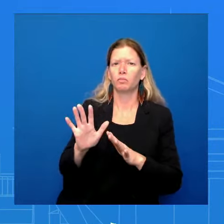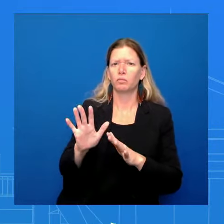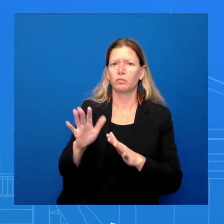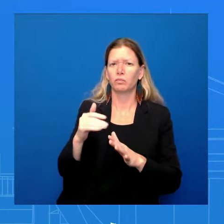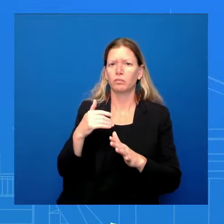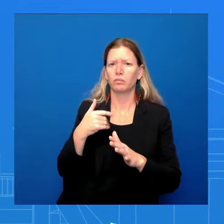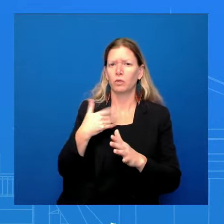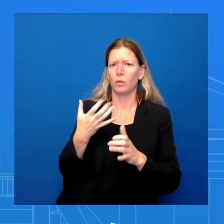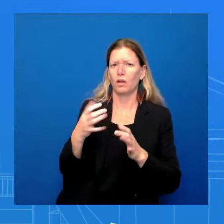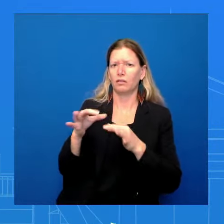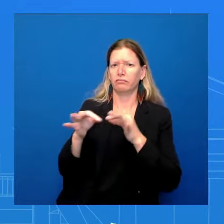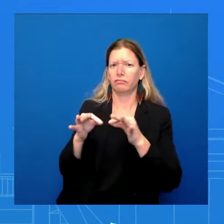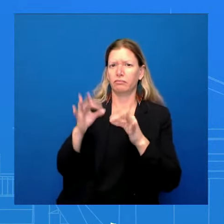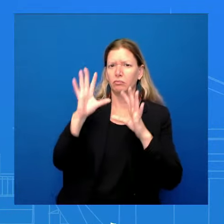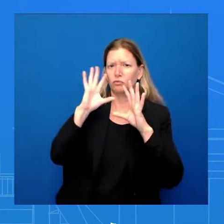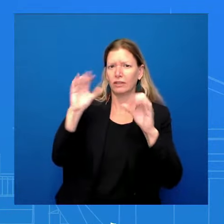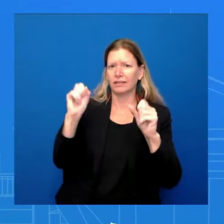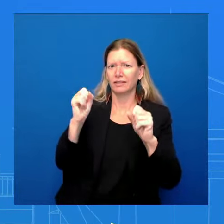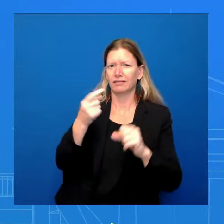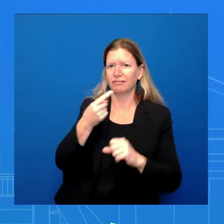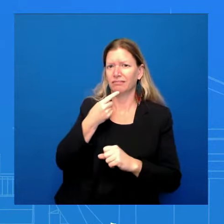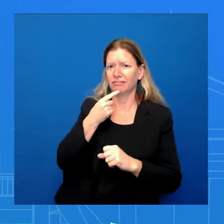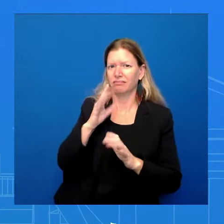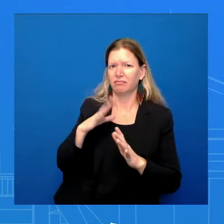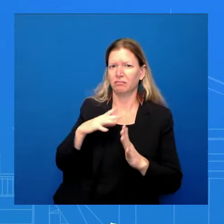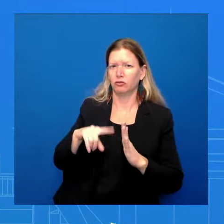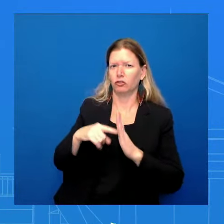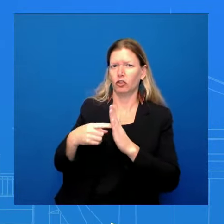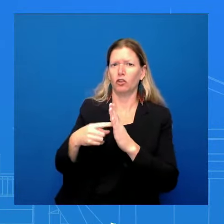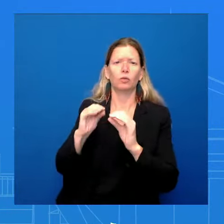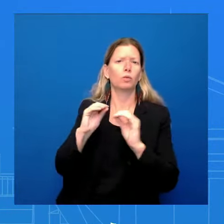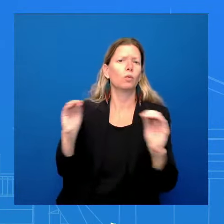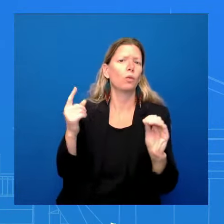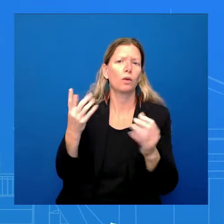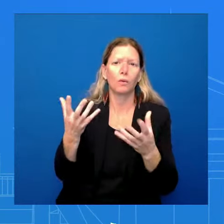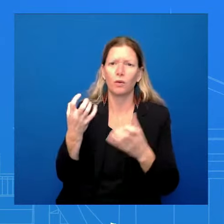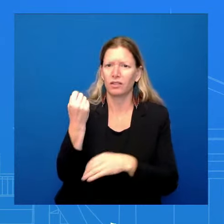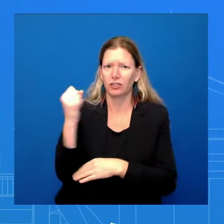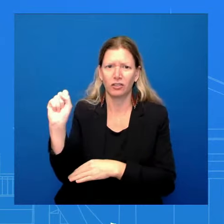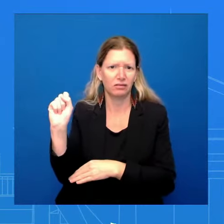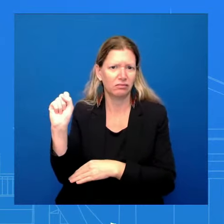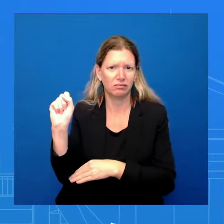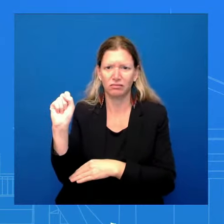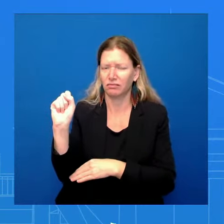no one wants a strike, right? No one wants a strike. But the President respects workers, as you heard from him.